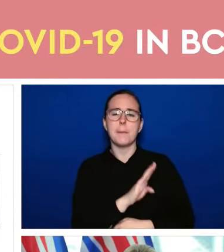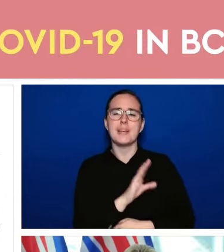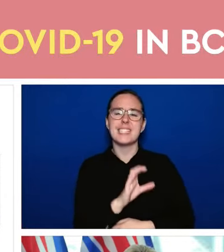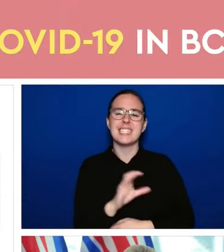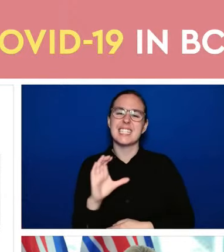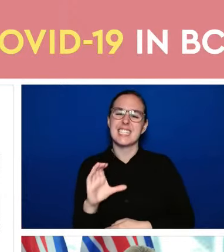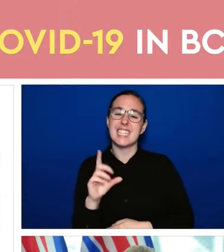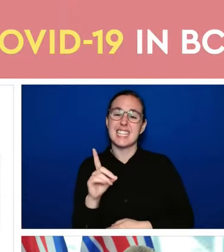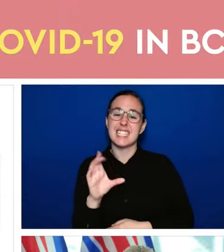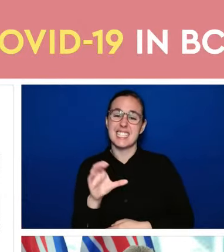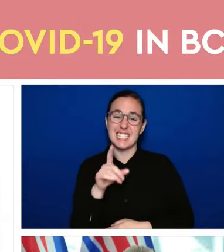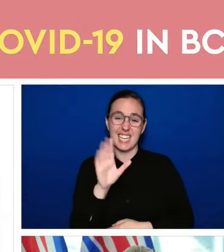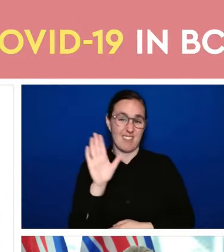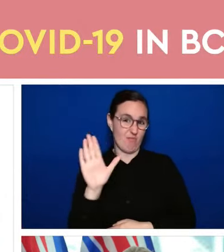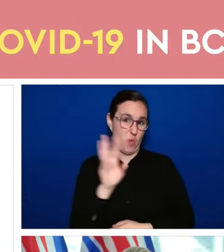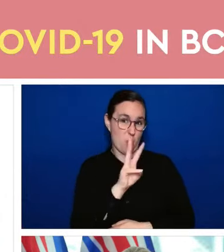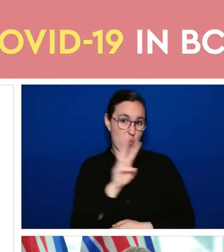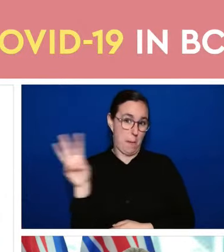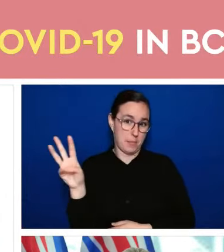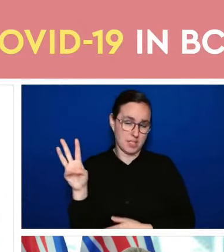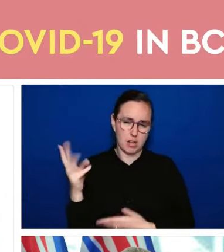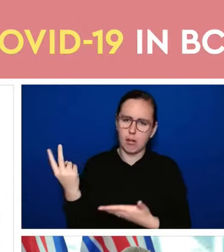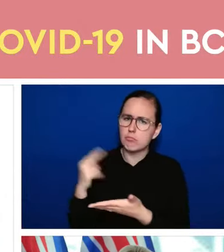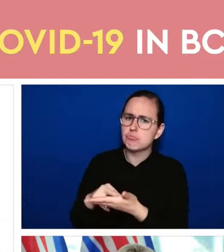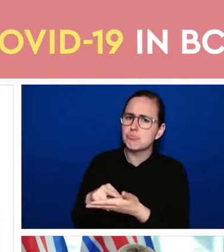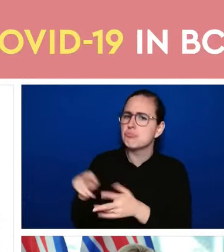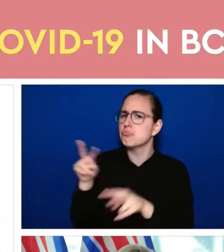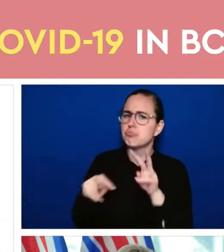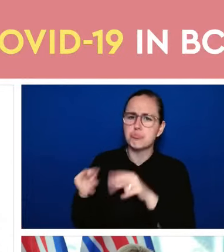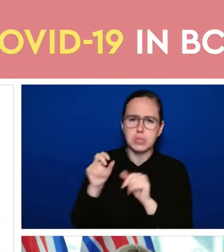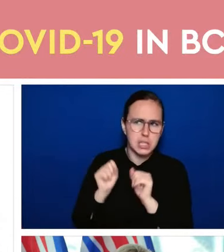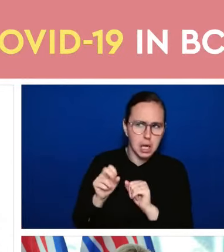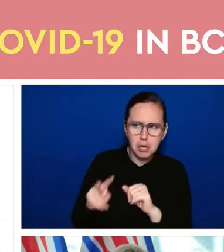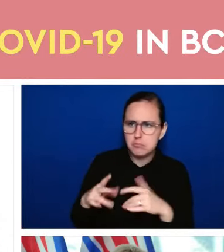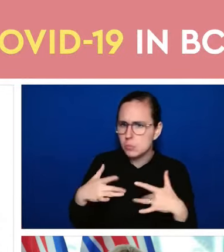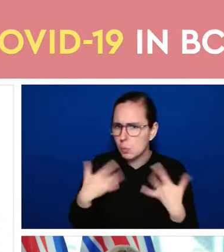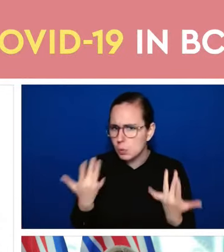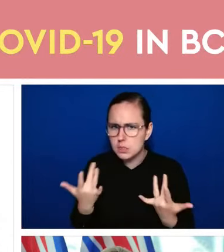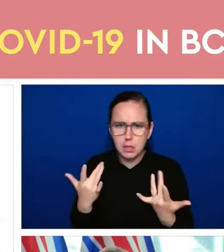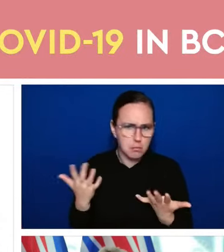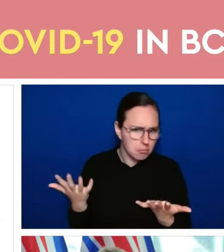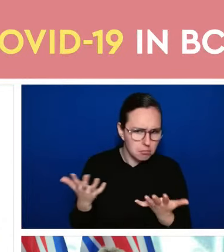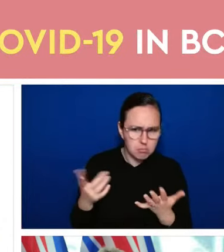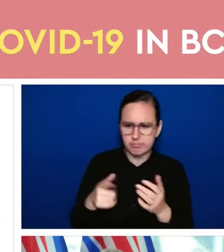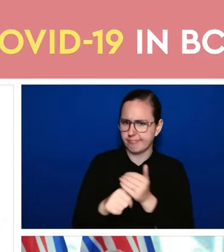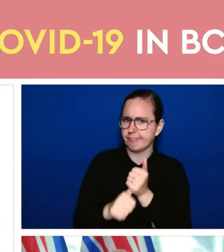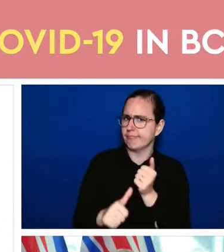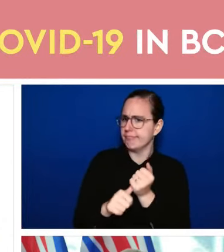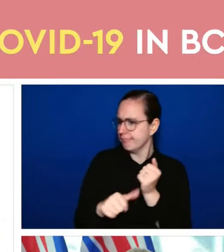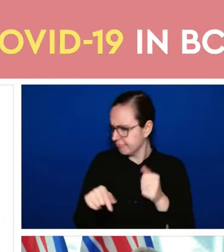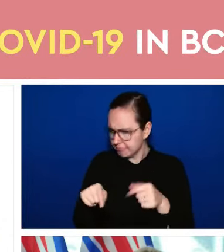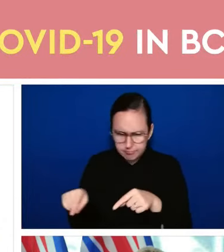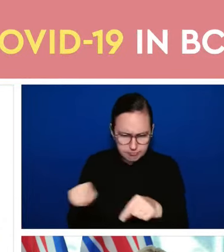more. Interactive detail. I am going to put up this slide at